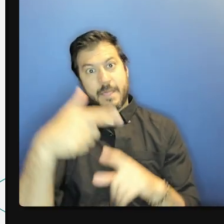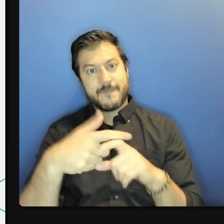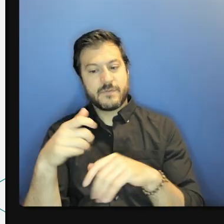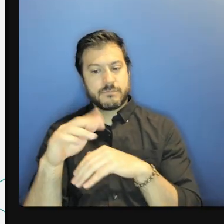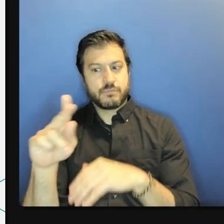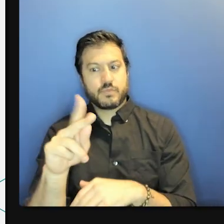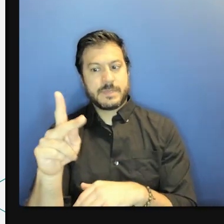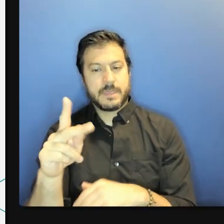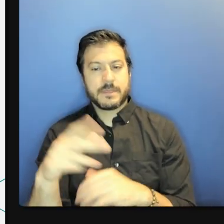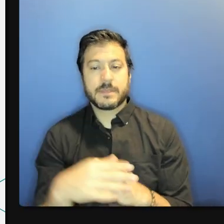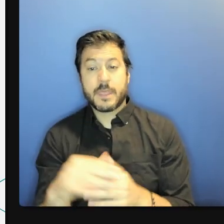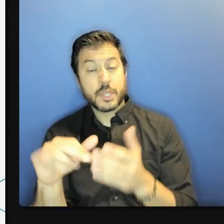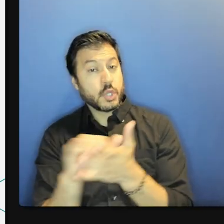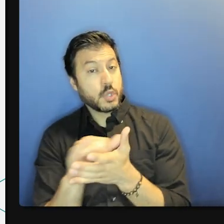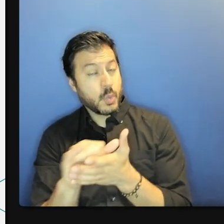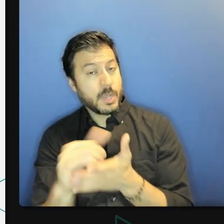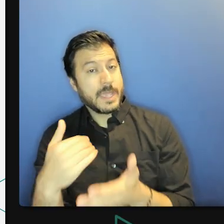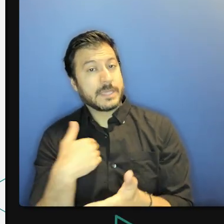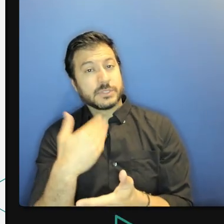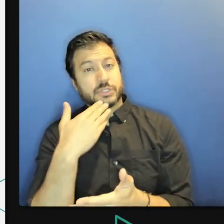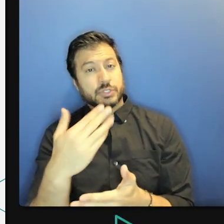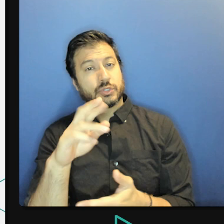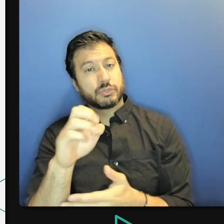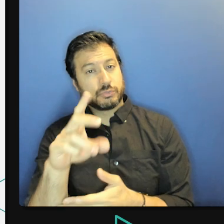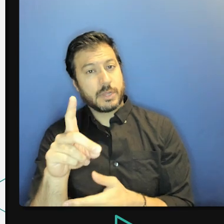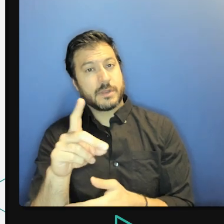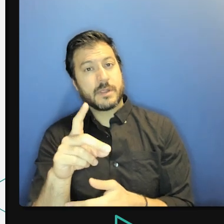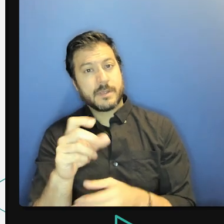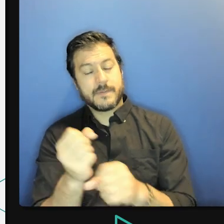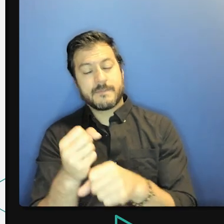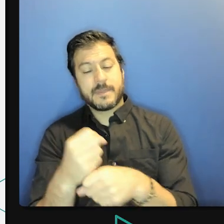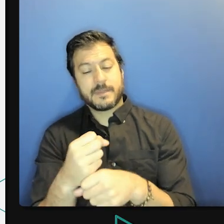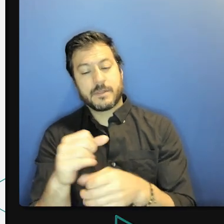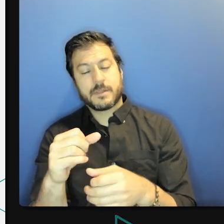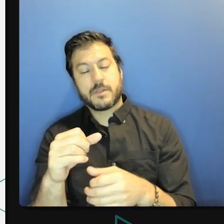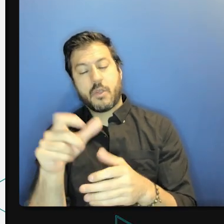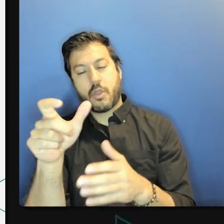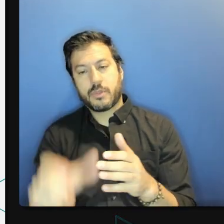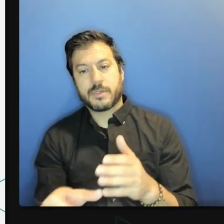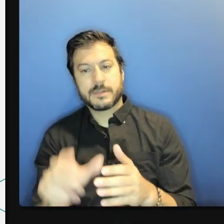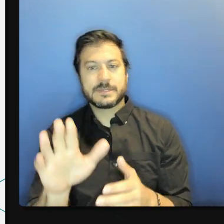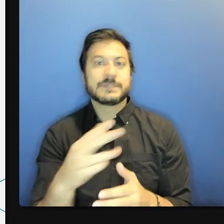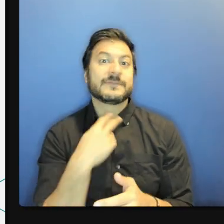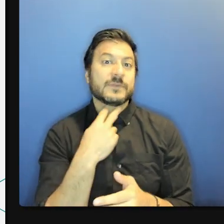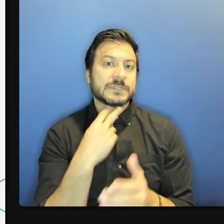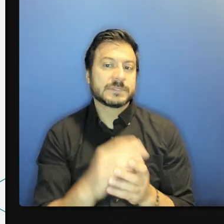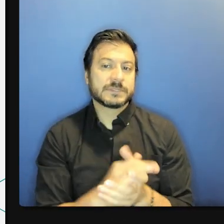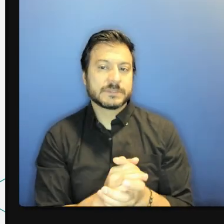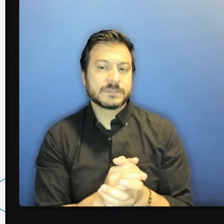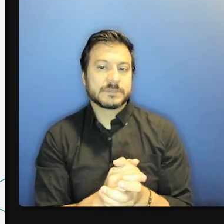Here is his human recording. The New Yorker has a good record of commissioning articles. And this is his custom neural voice.